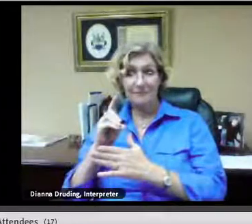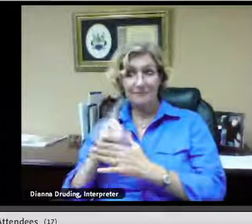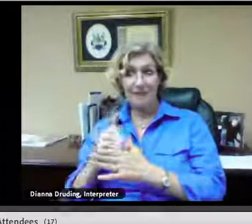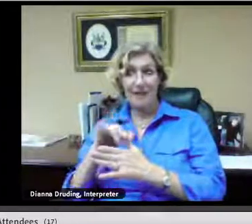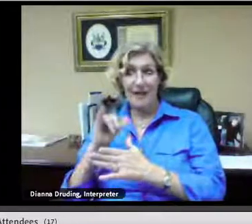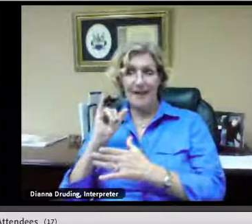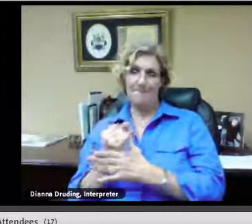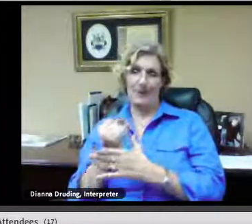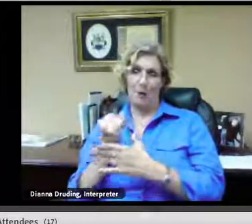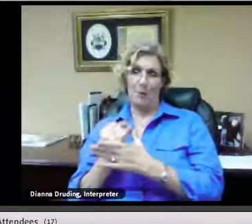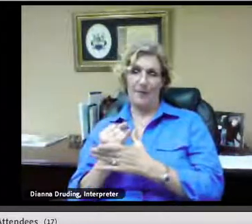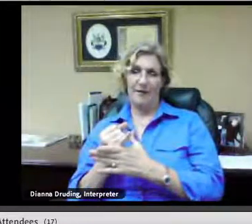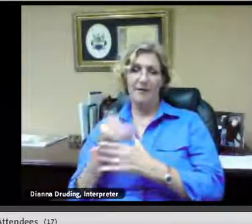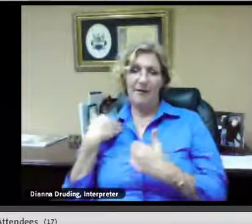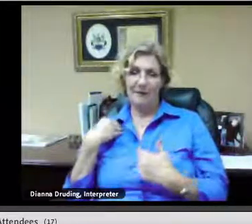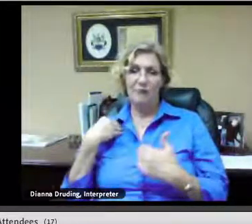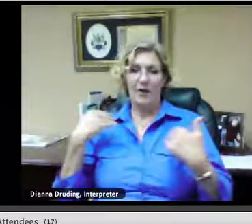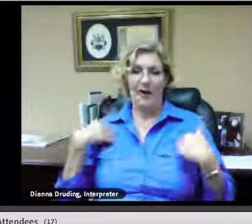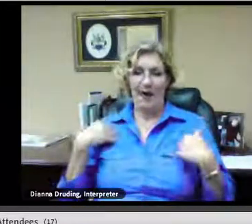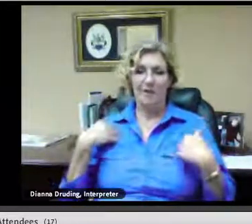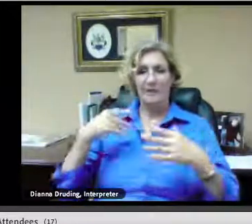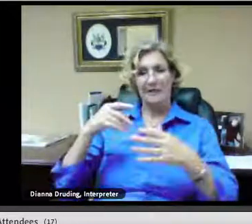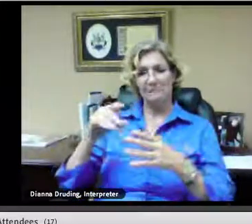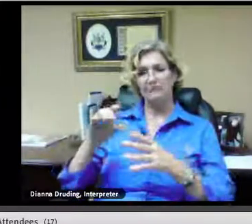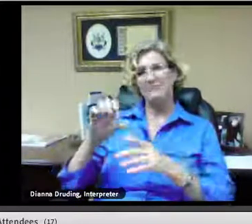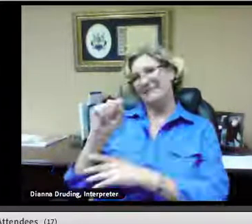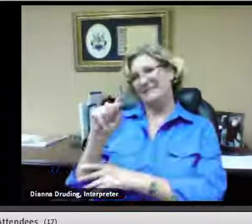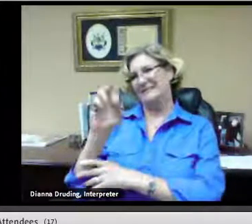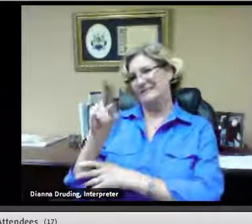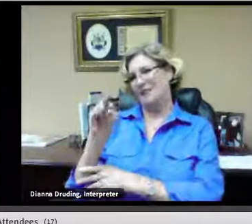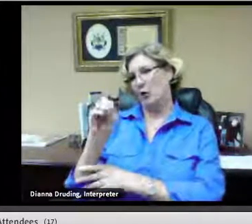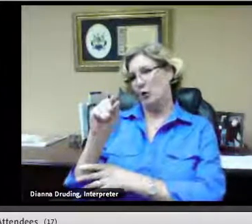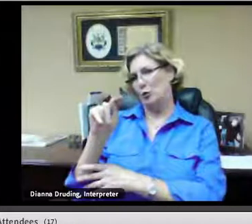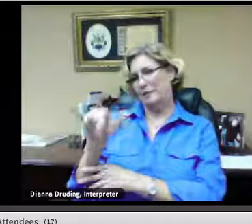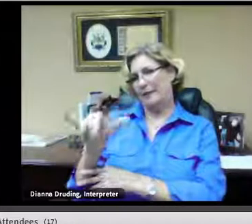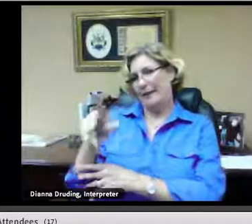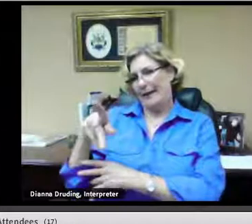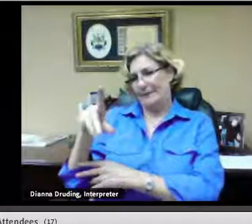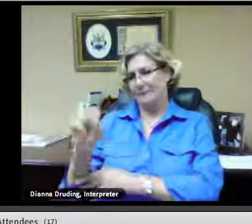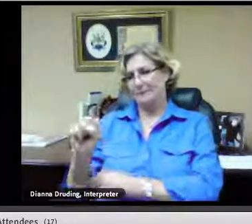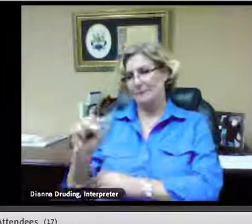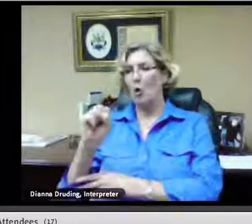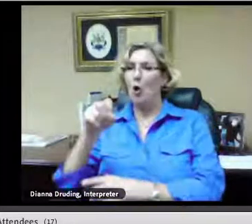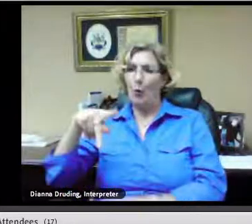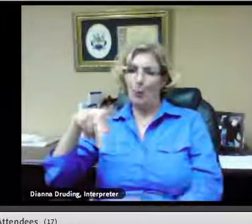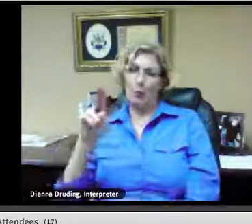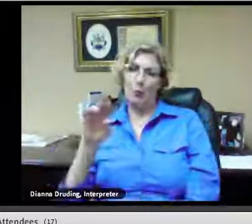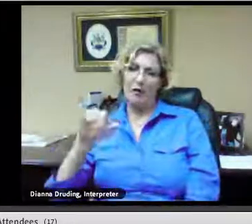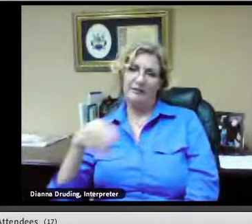that's going to contribute to that. If the individual establishes that he or she has been subjected